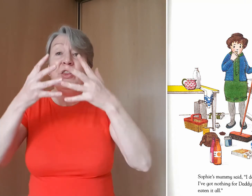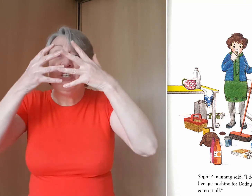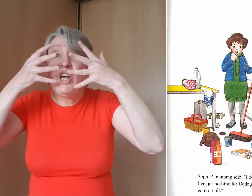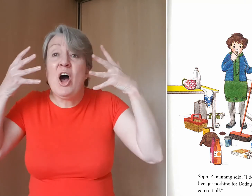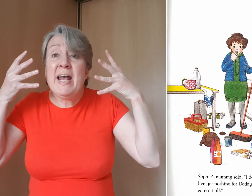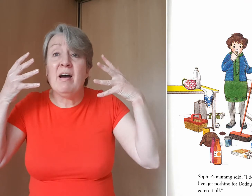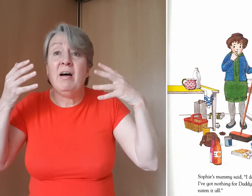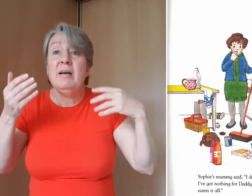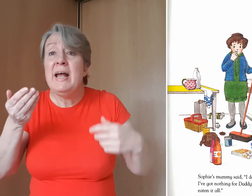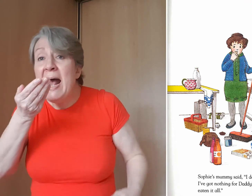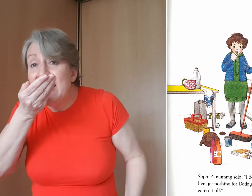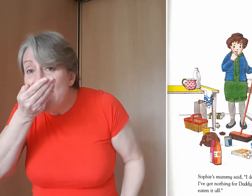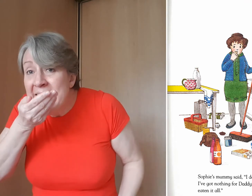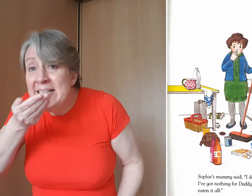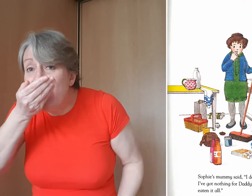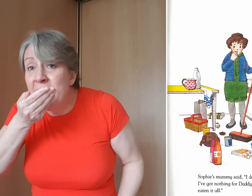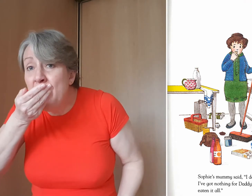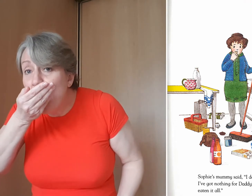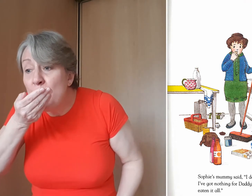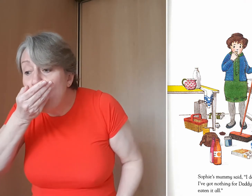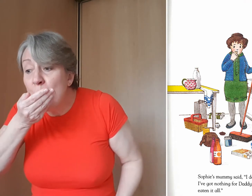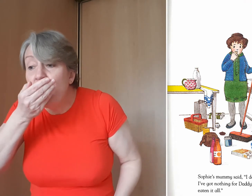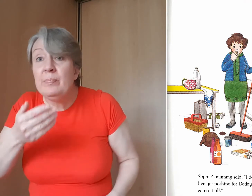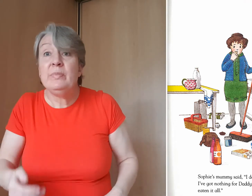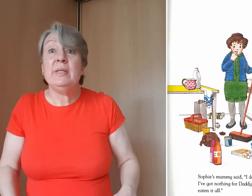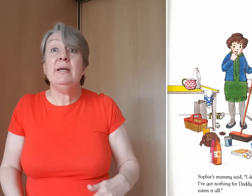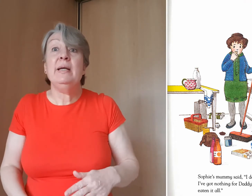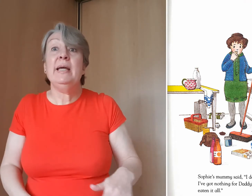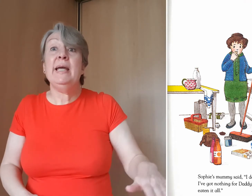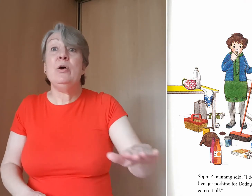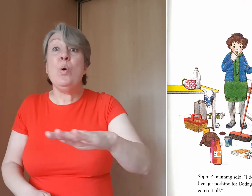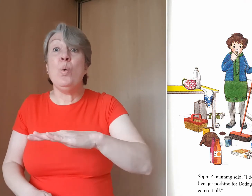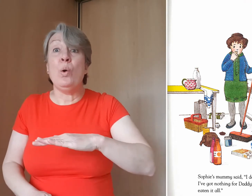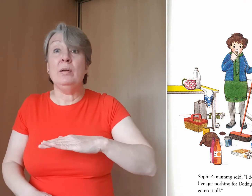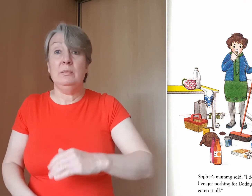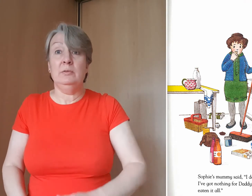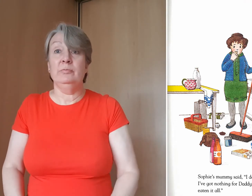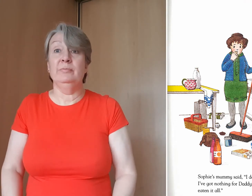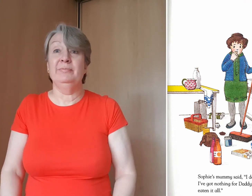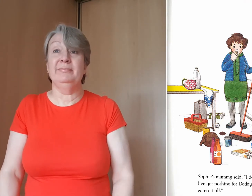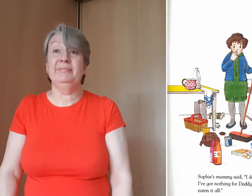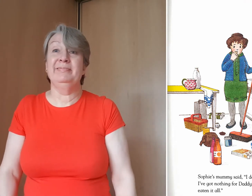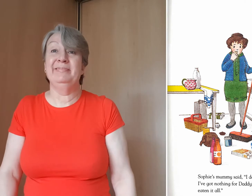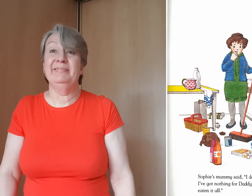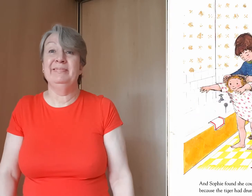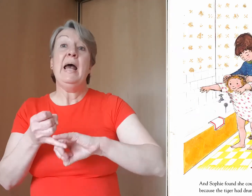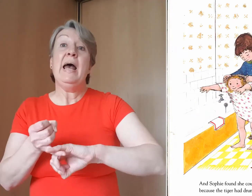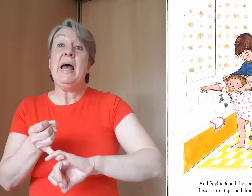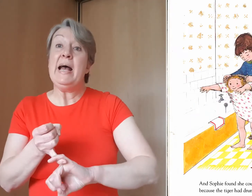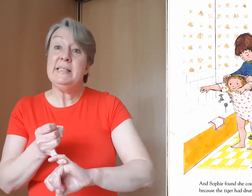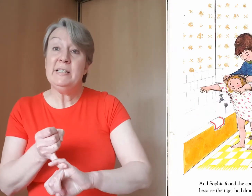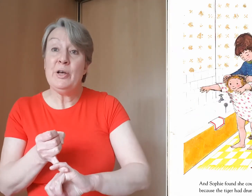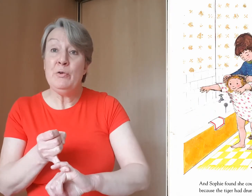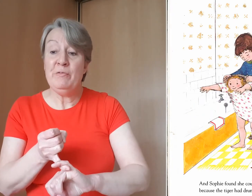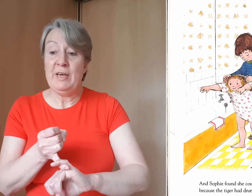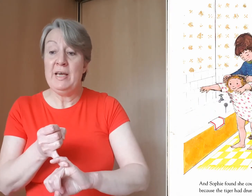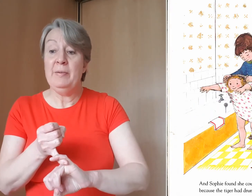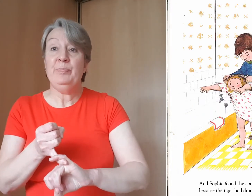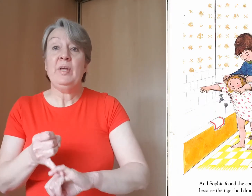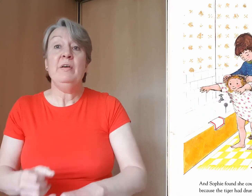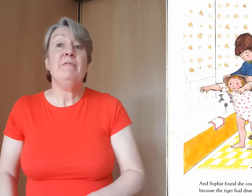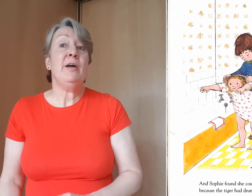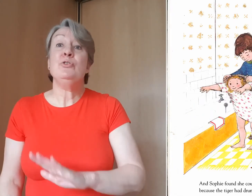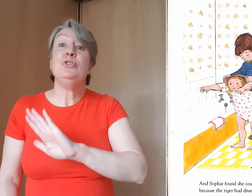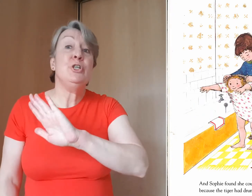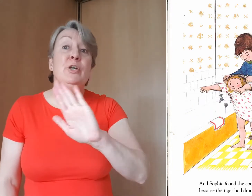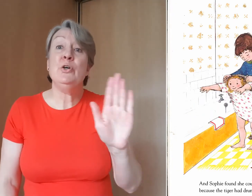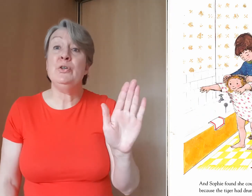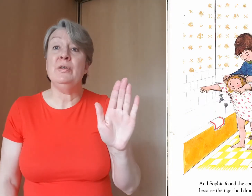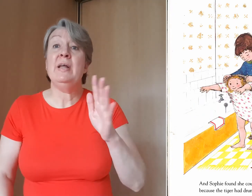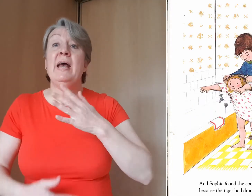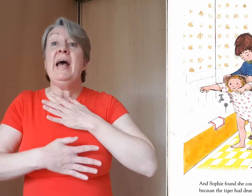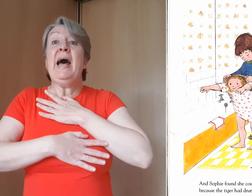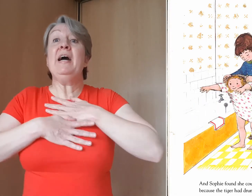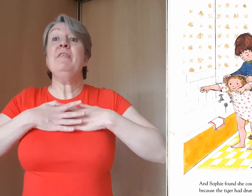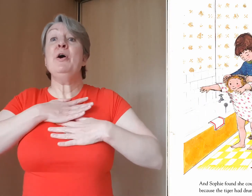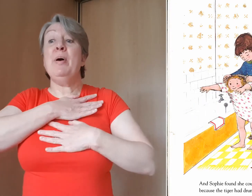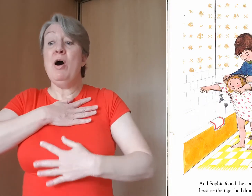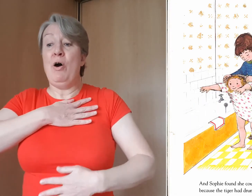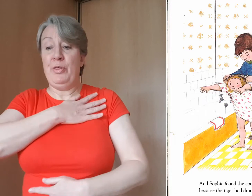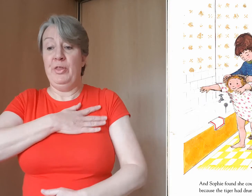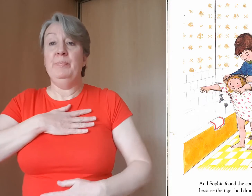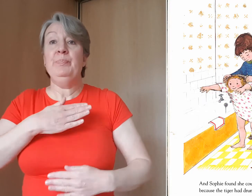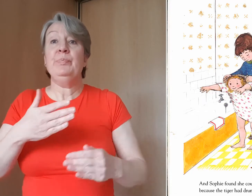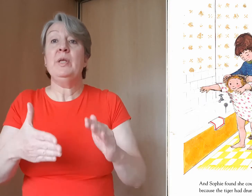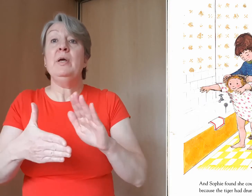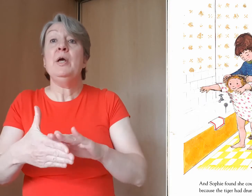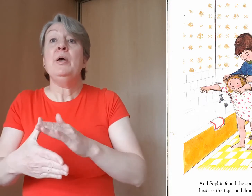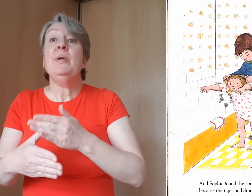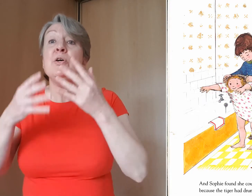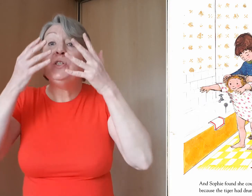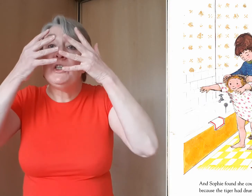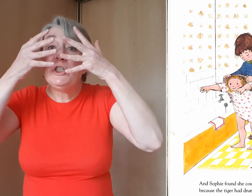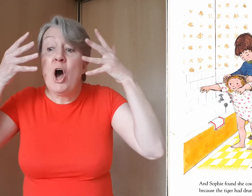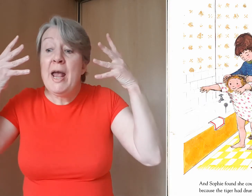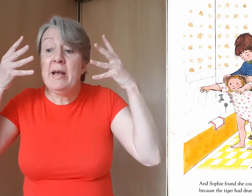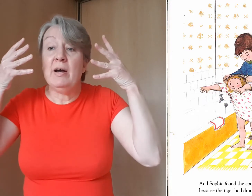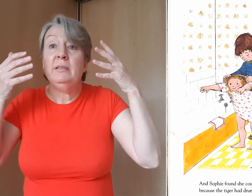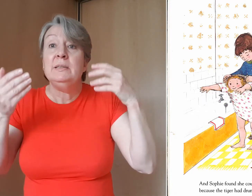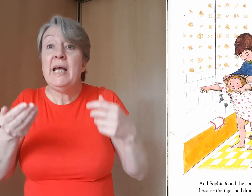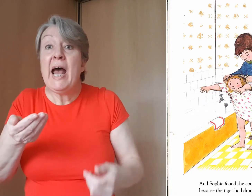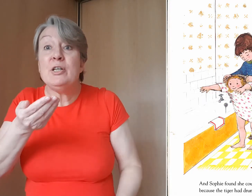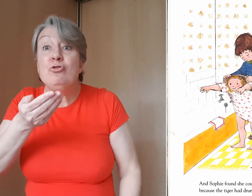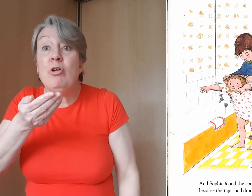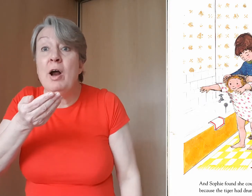the tiger has eaten it all!" and Sophie found she couldn't have her bath because the tiger had drunk